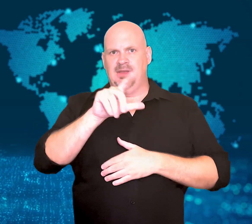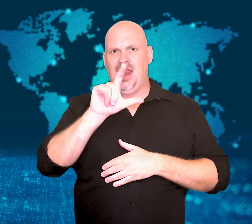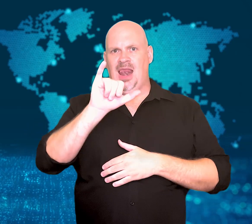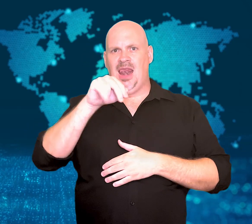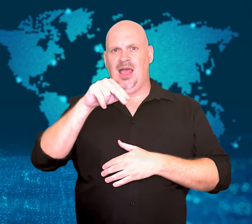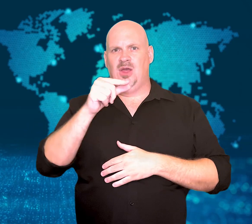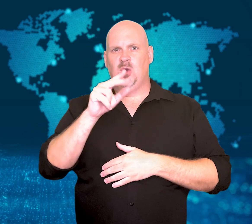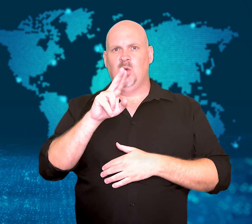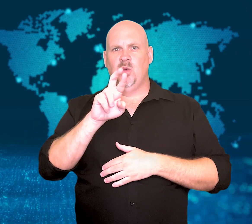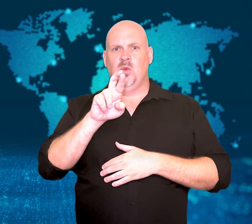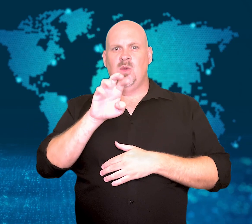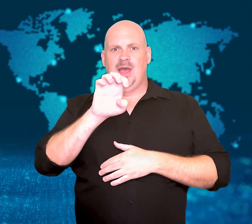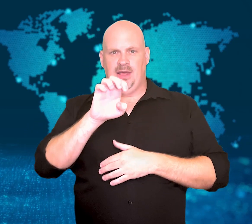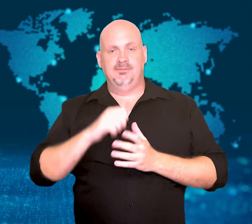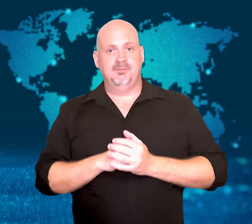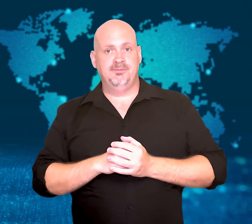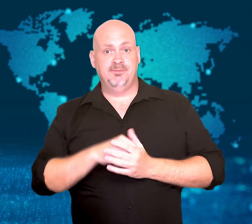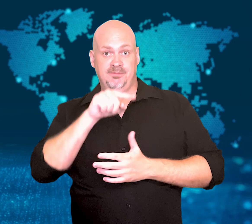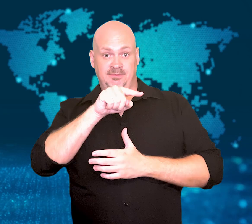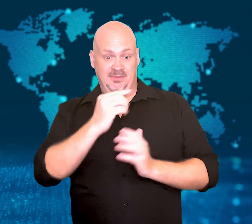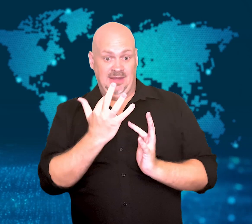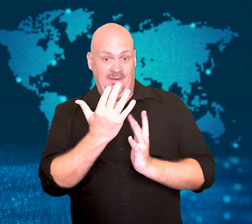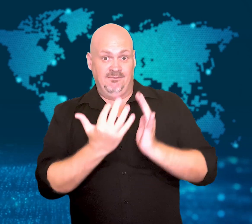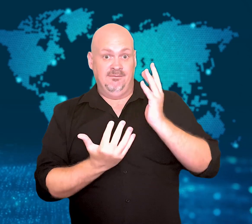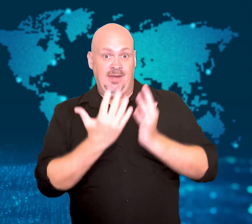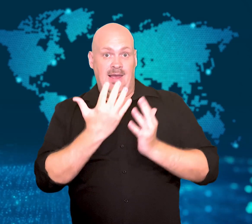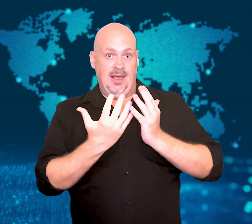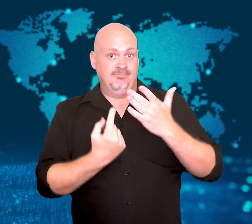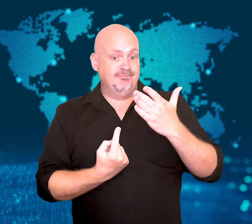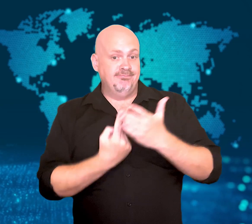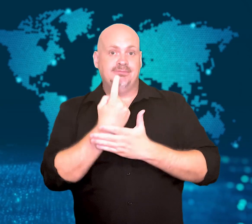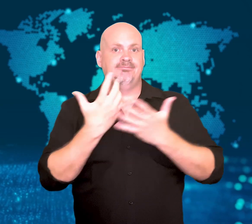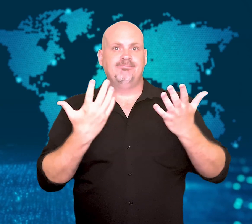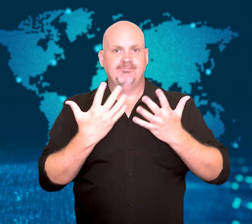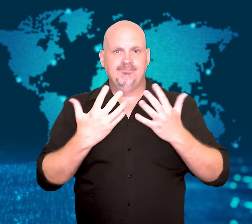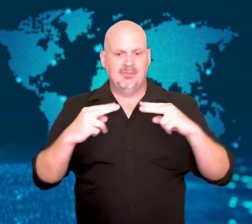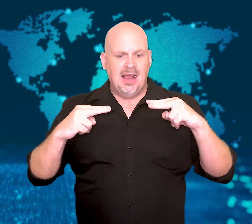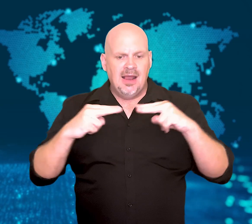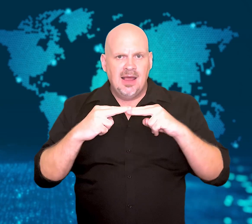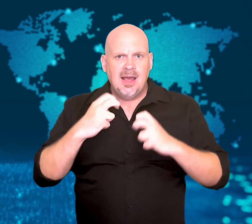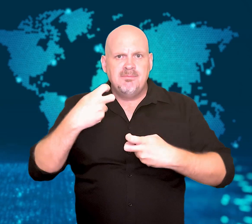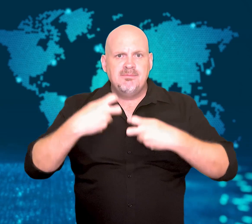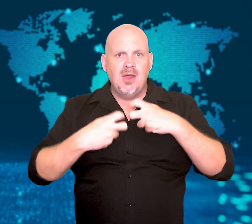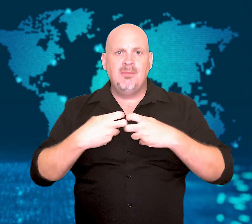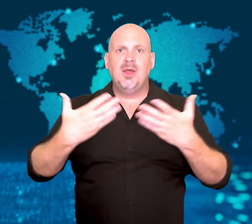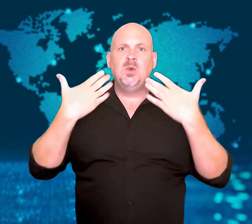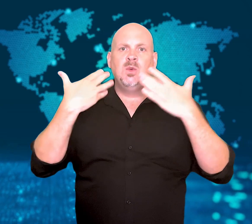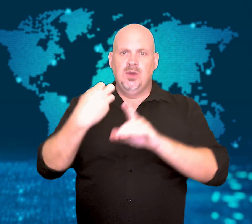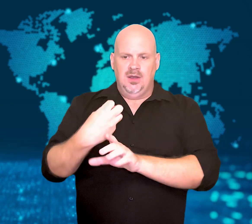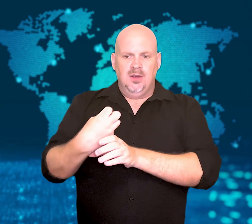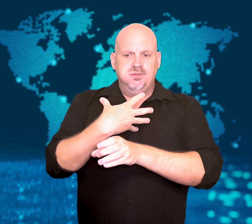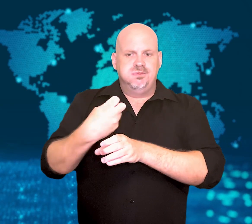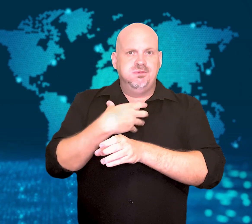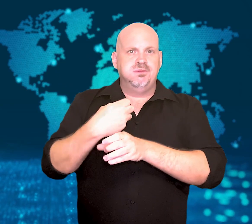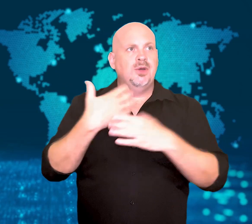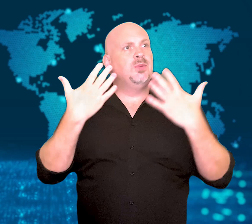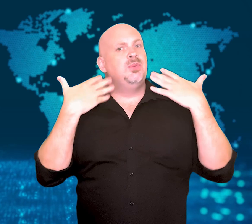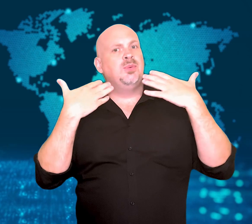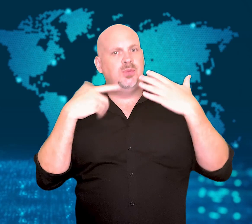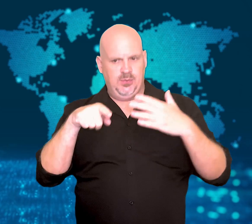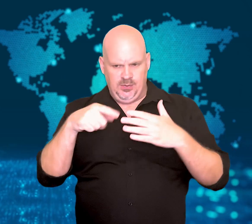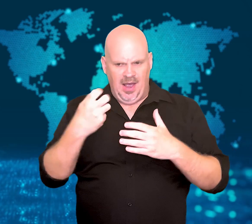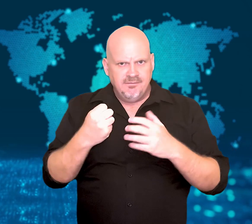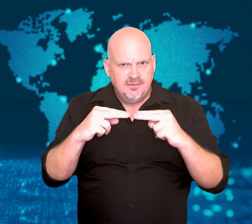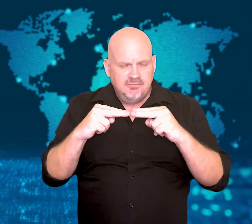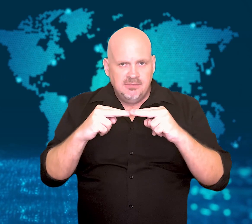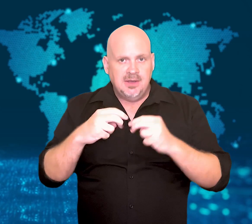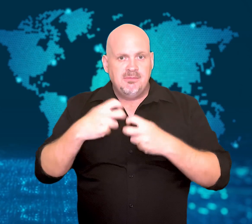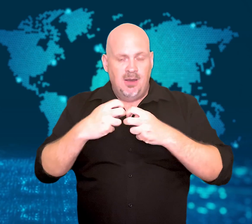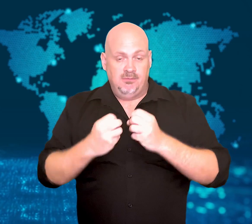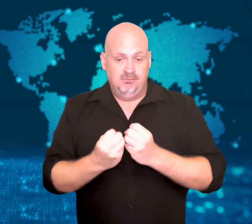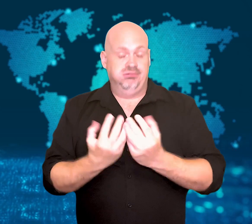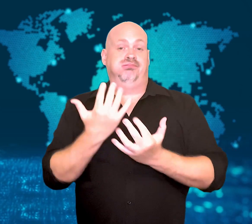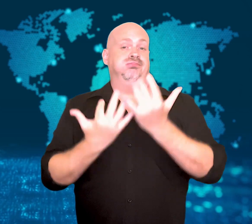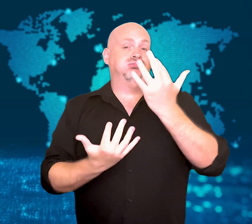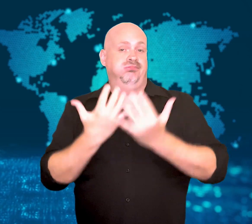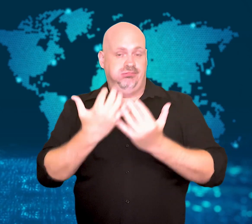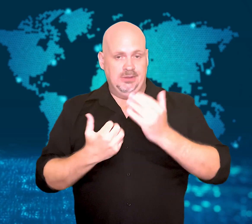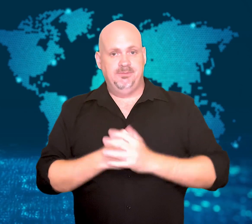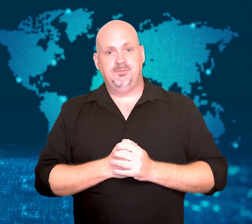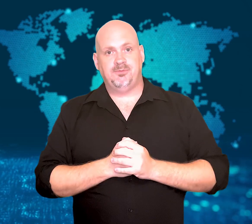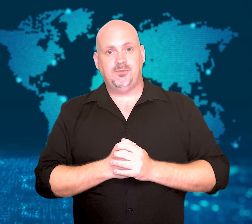That fire, blamed on an electrical problem in an air conditioning unit,